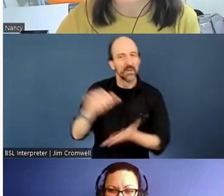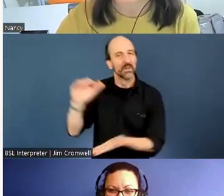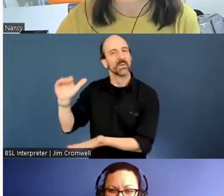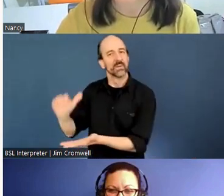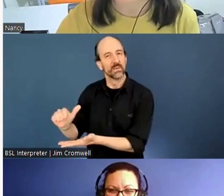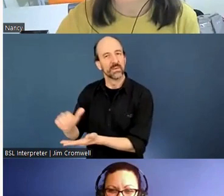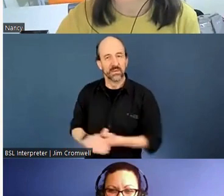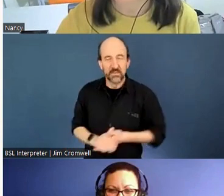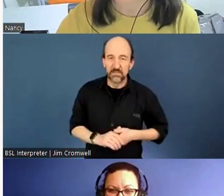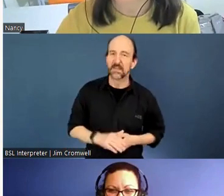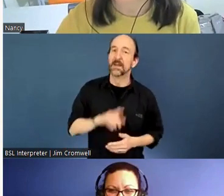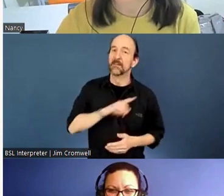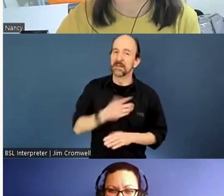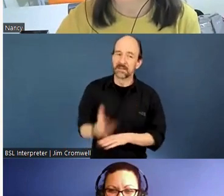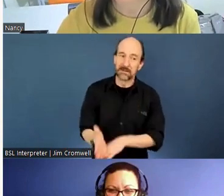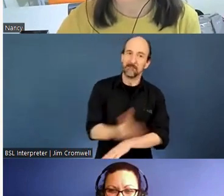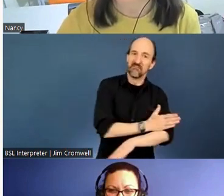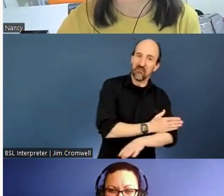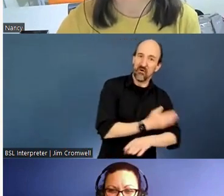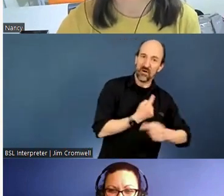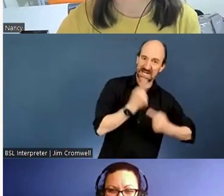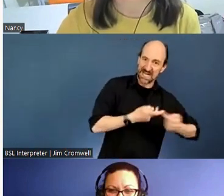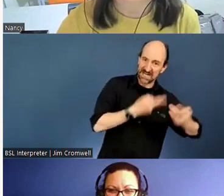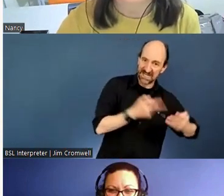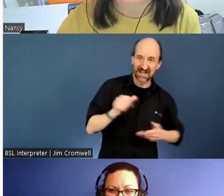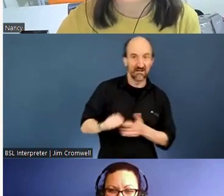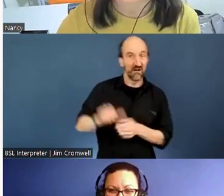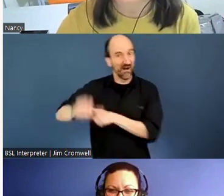data they could ask a statistician to tell them